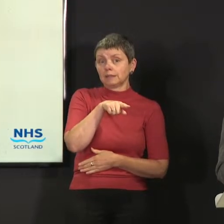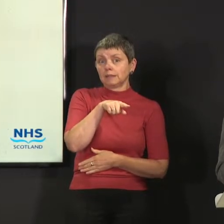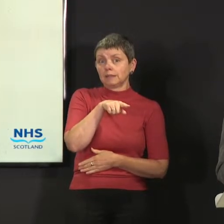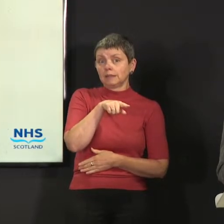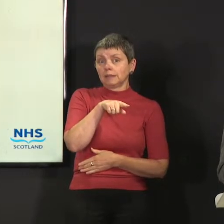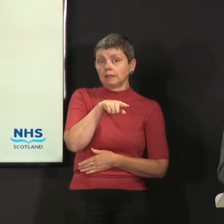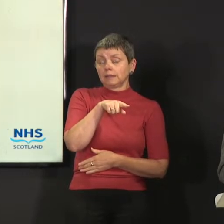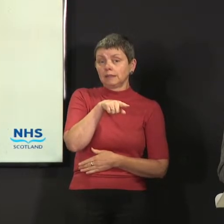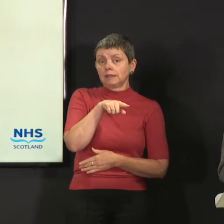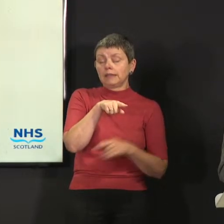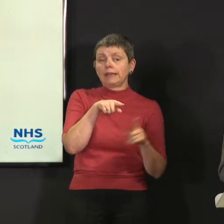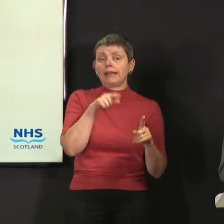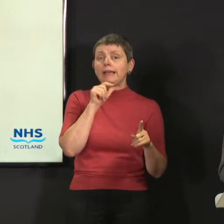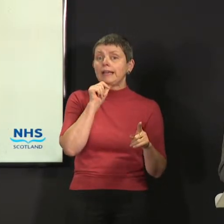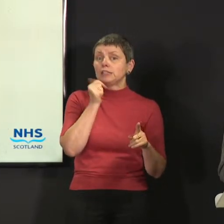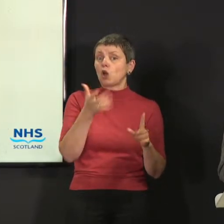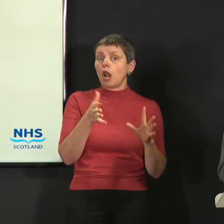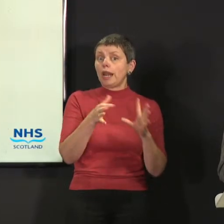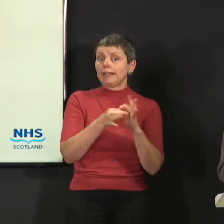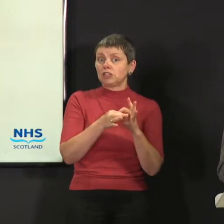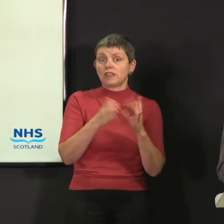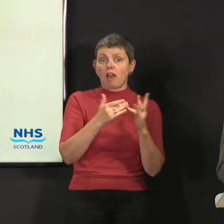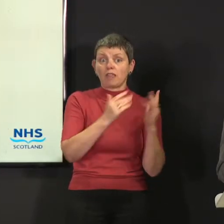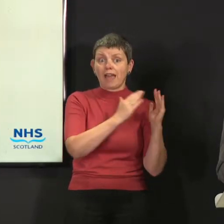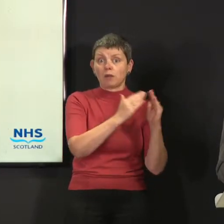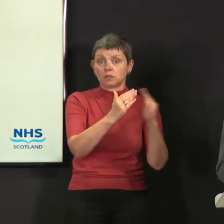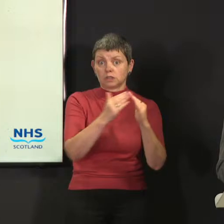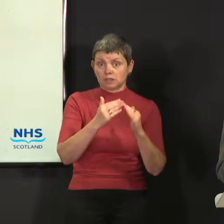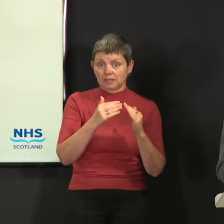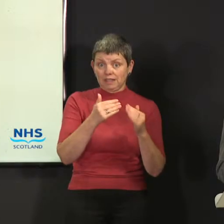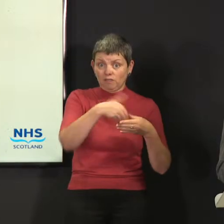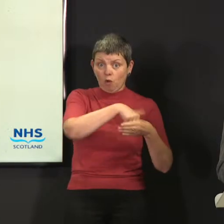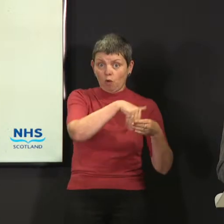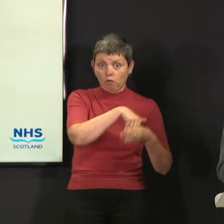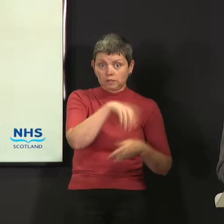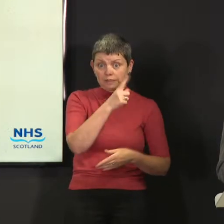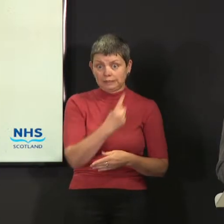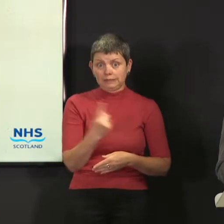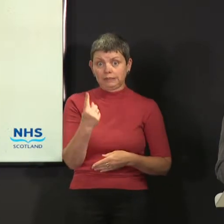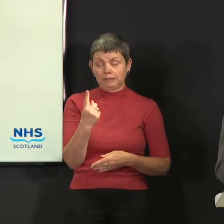other households in this outbreak in any way but has an independent connection to